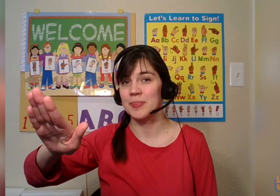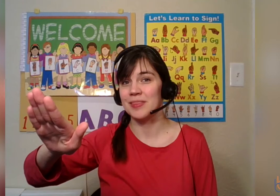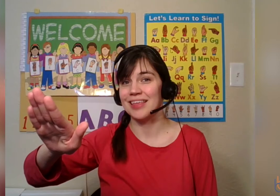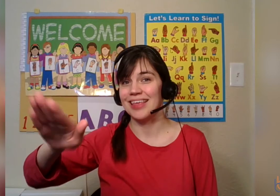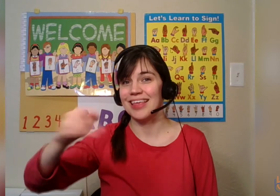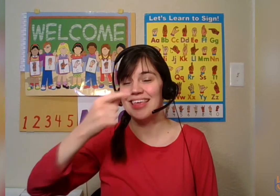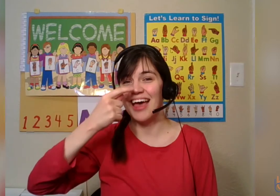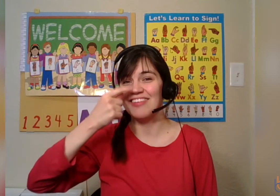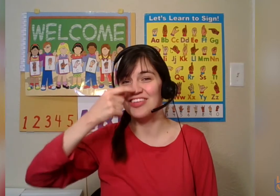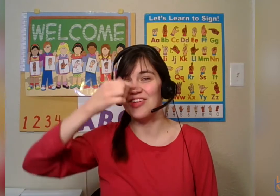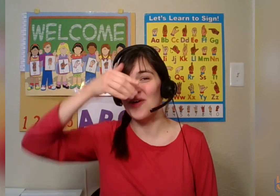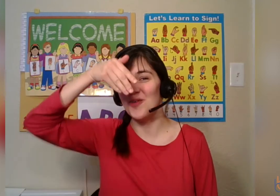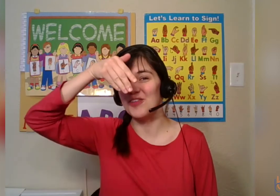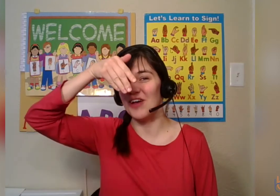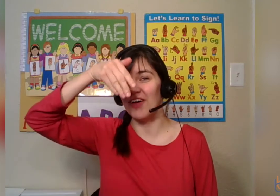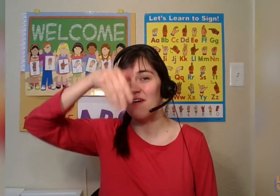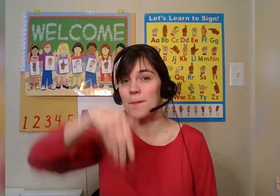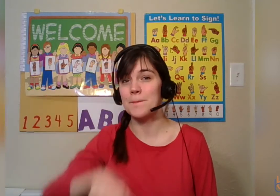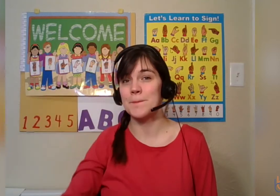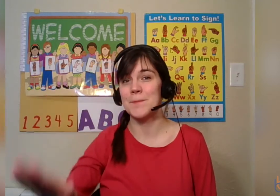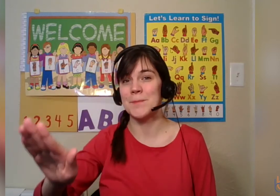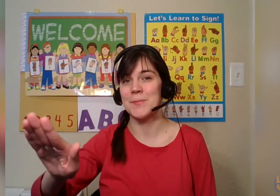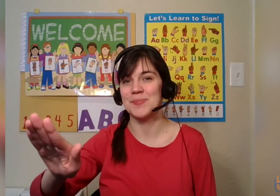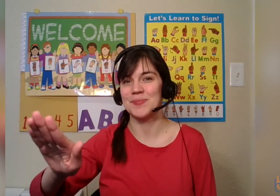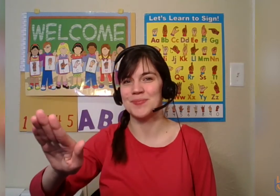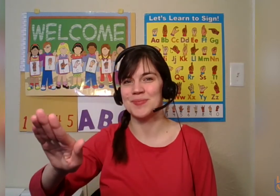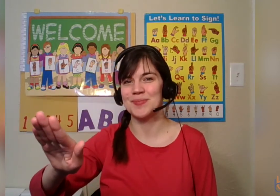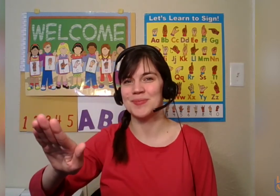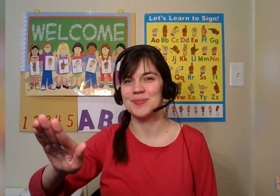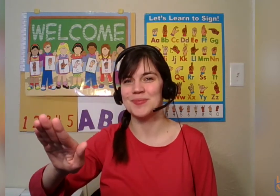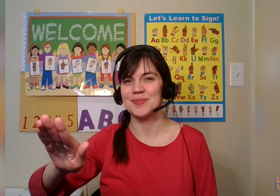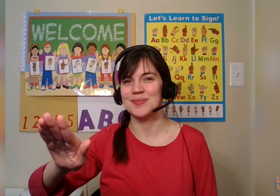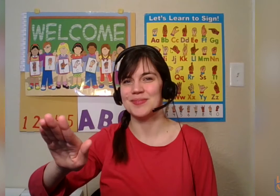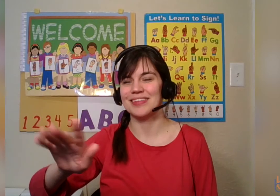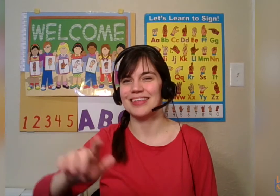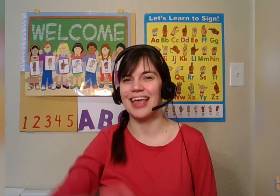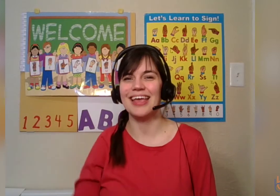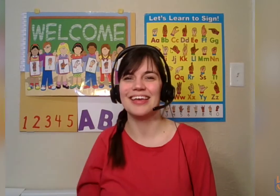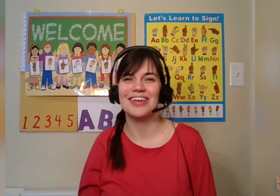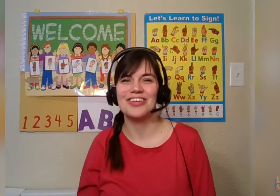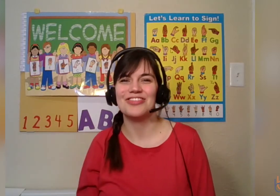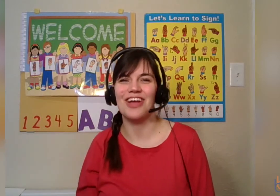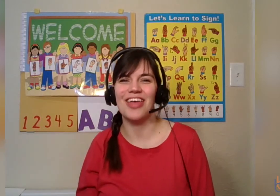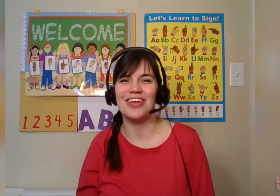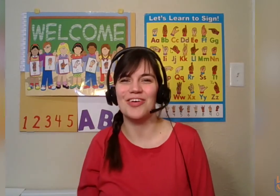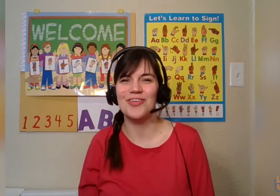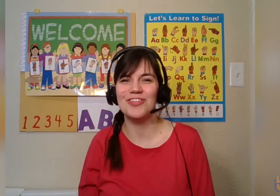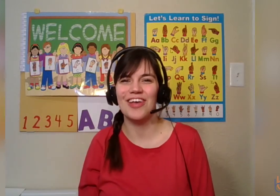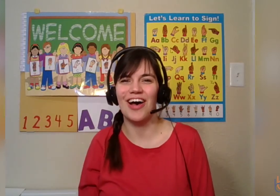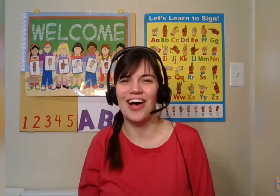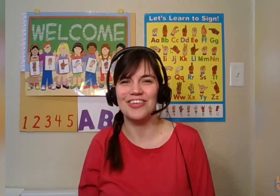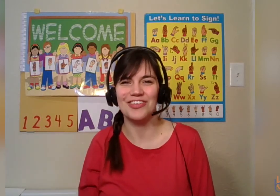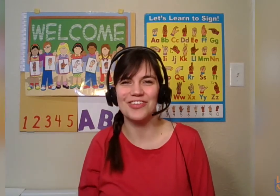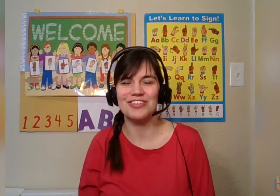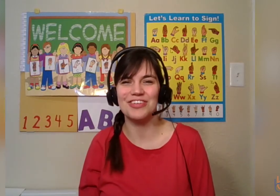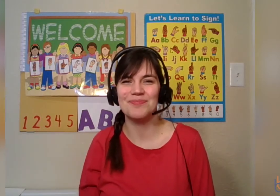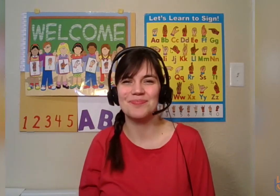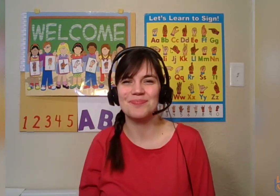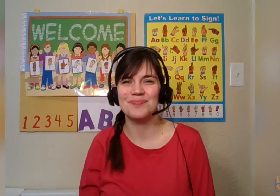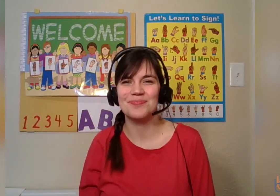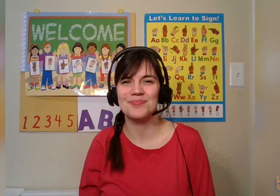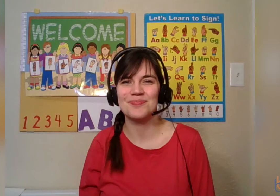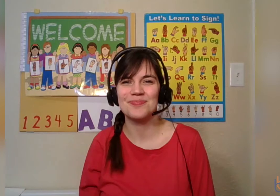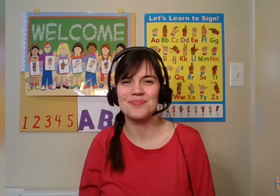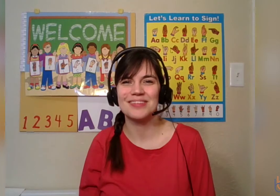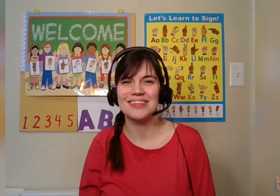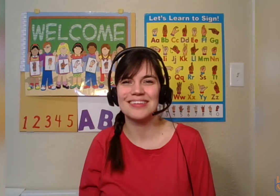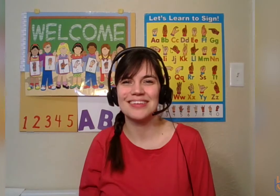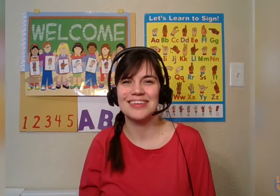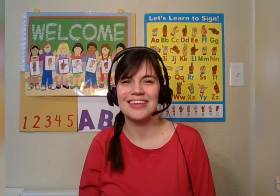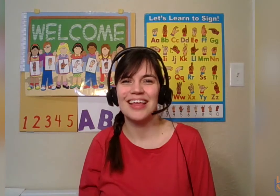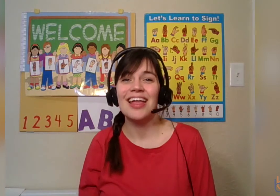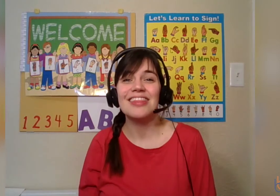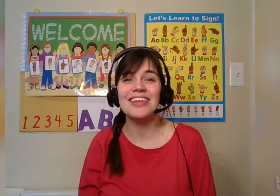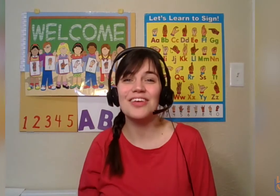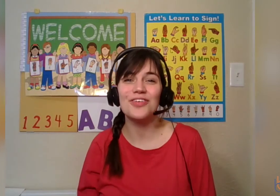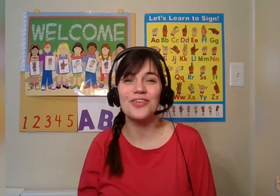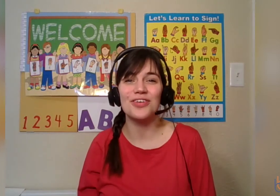He has the nose of a... Okay, draw that nose on your creature. Then give your creature